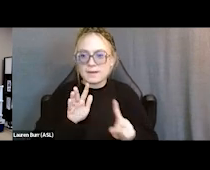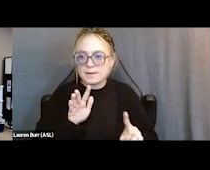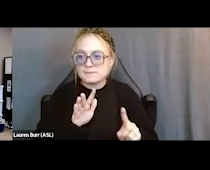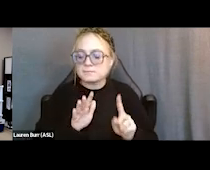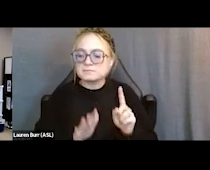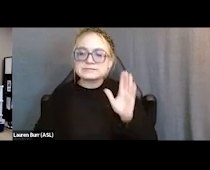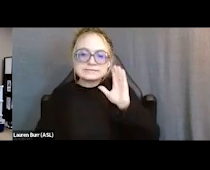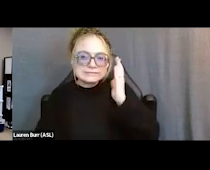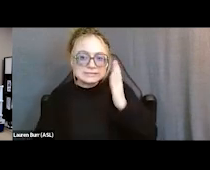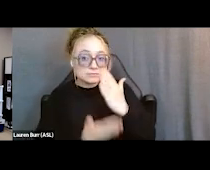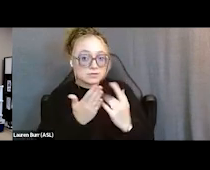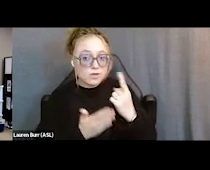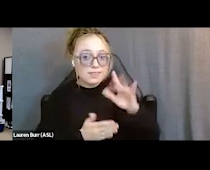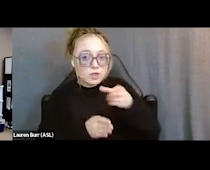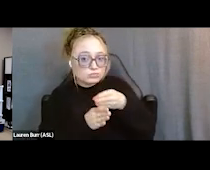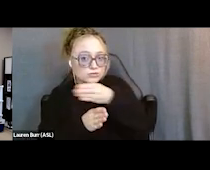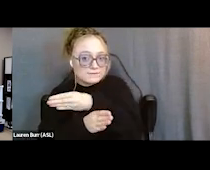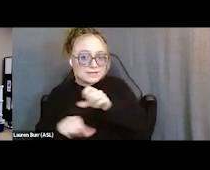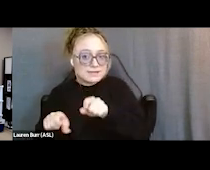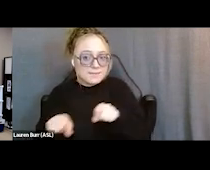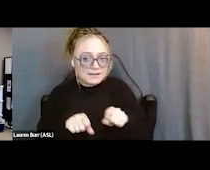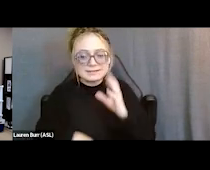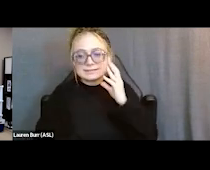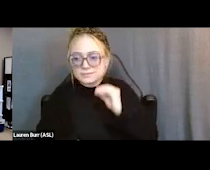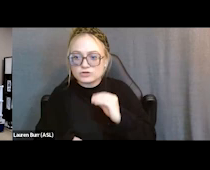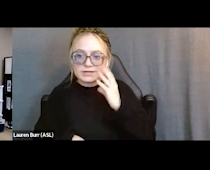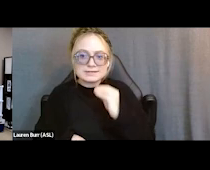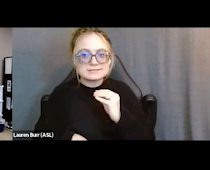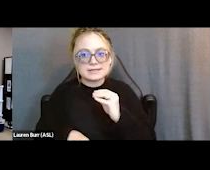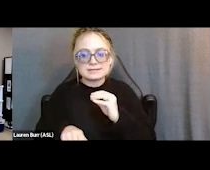abilities or experiences or capabilities have been taken away.